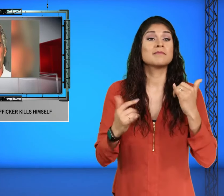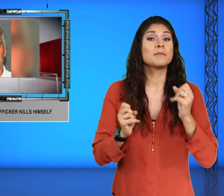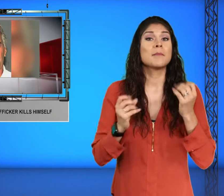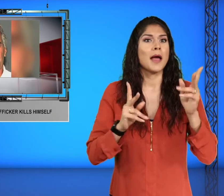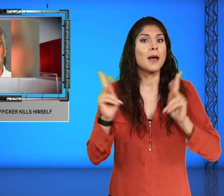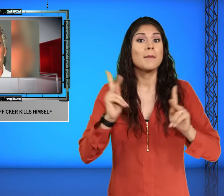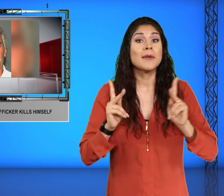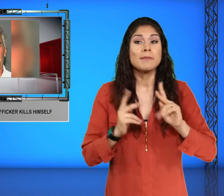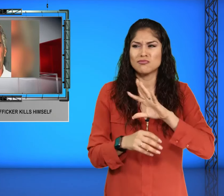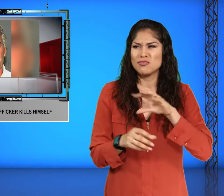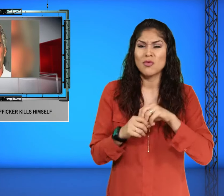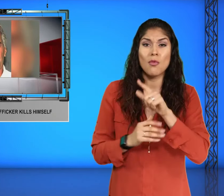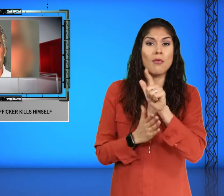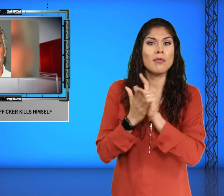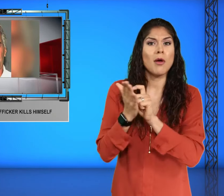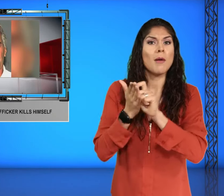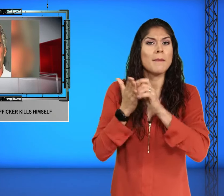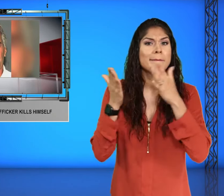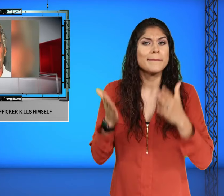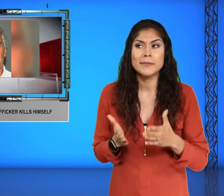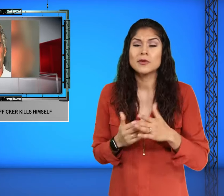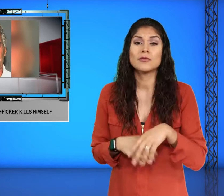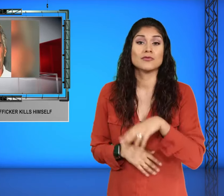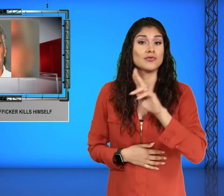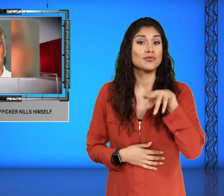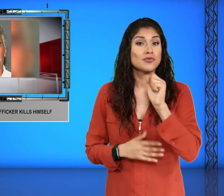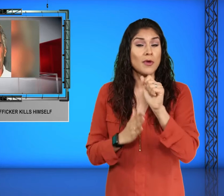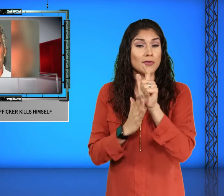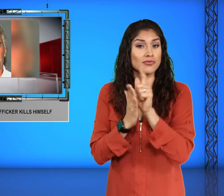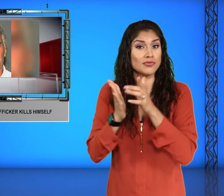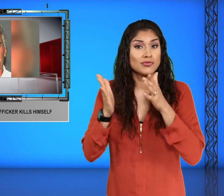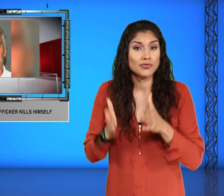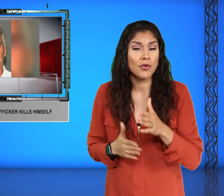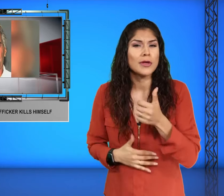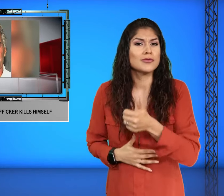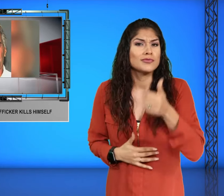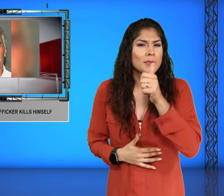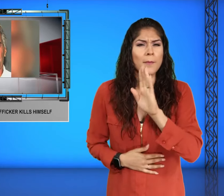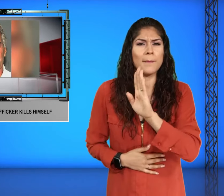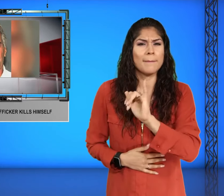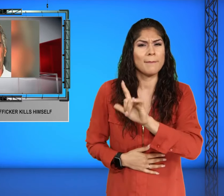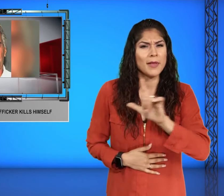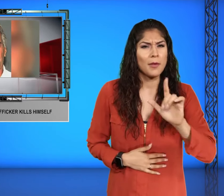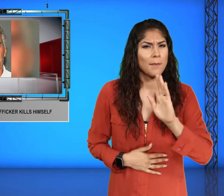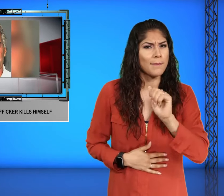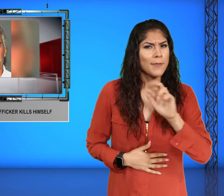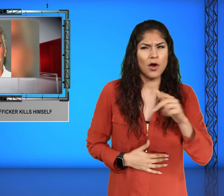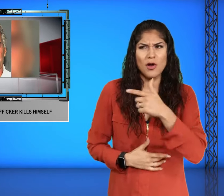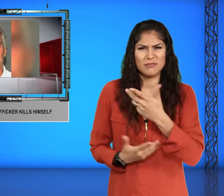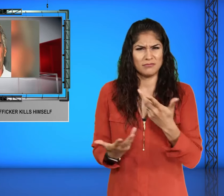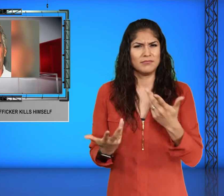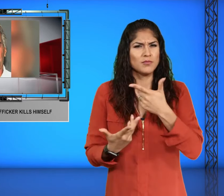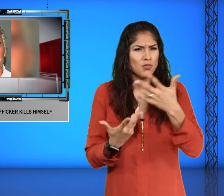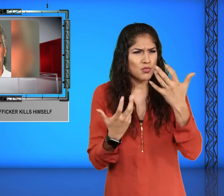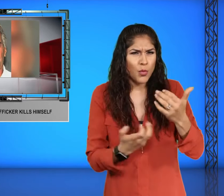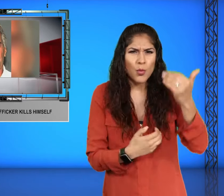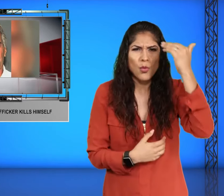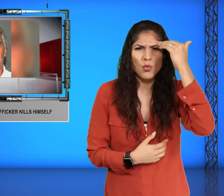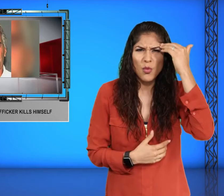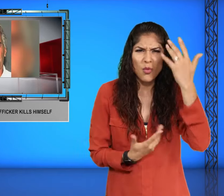And now a lot of people including lawmakers and US Attorney General Bill Barr want to